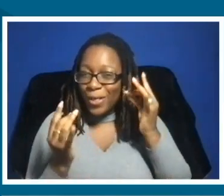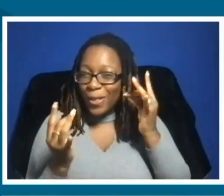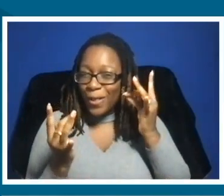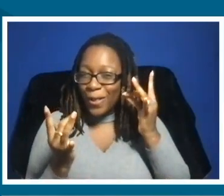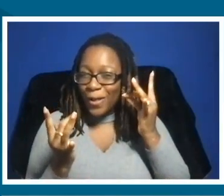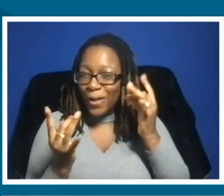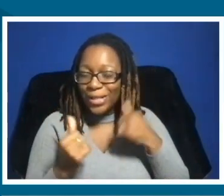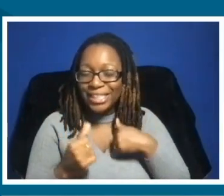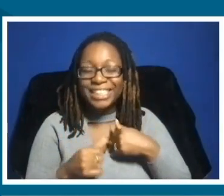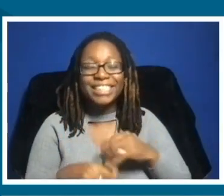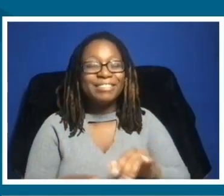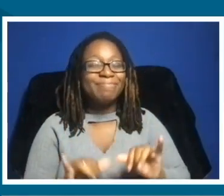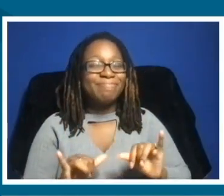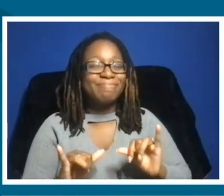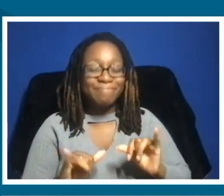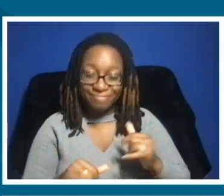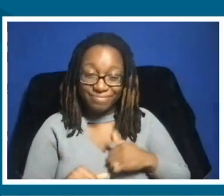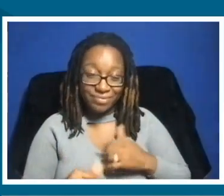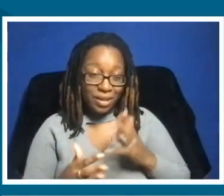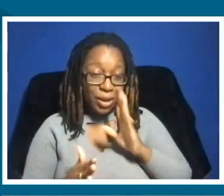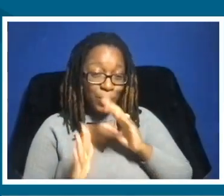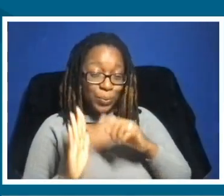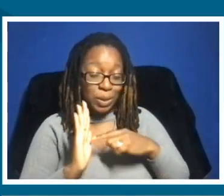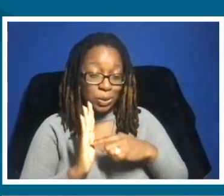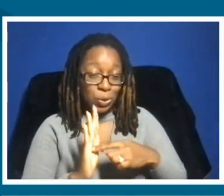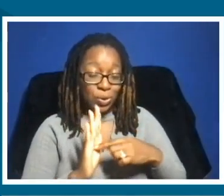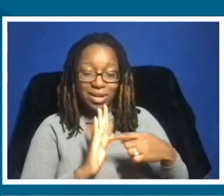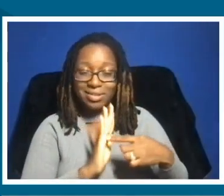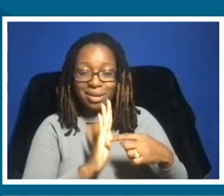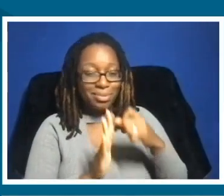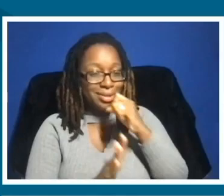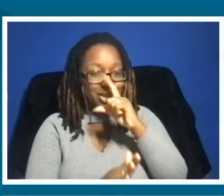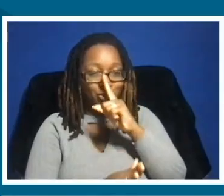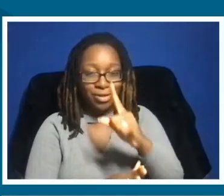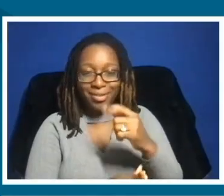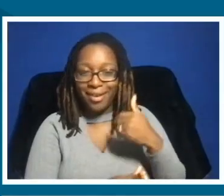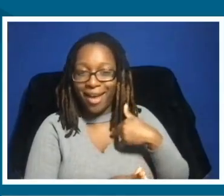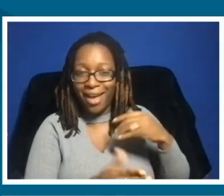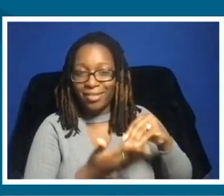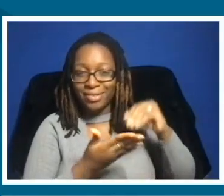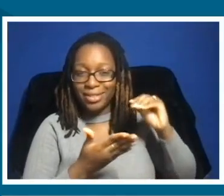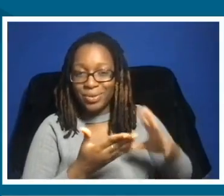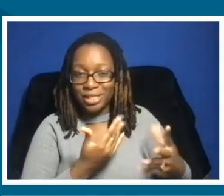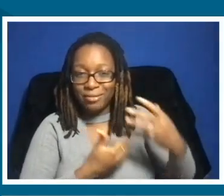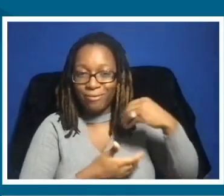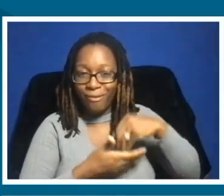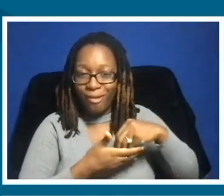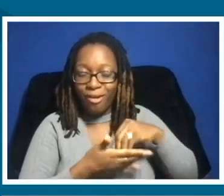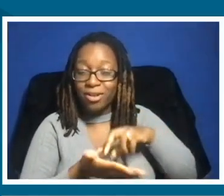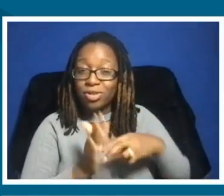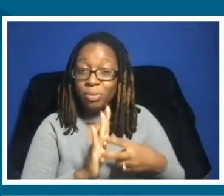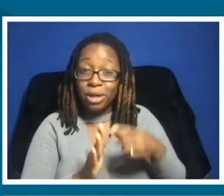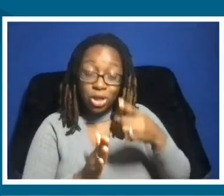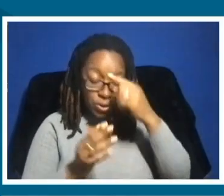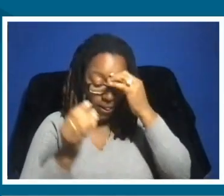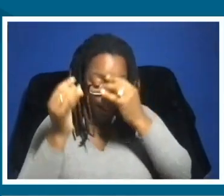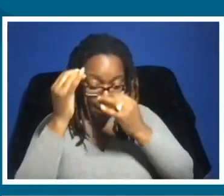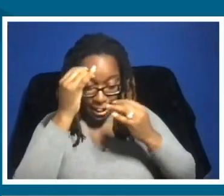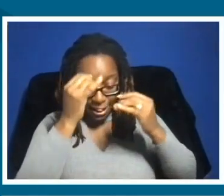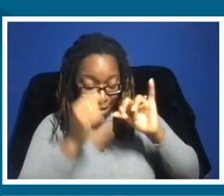gonna show you these examples don't include students so you're translating in your mind you know what if students